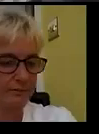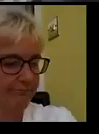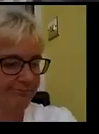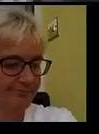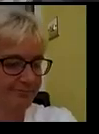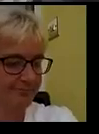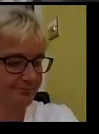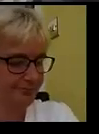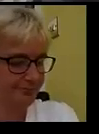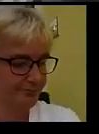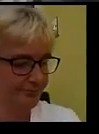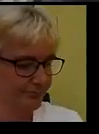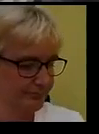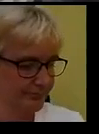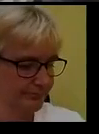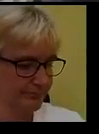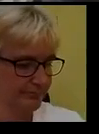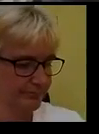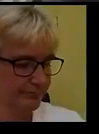okay